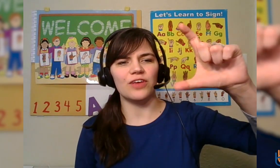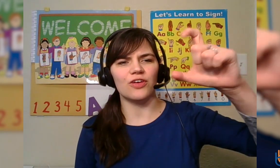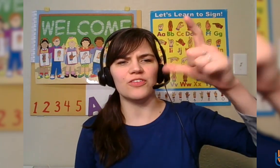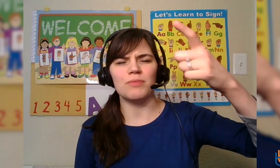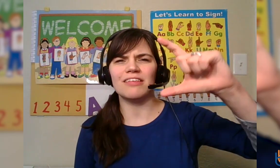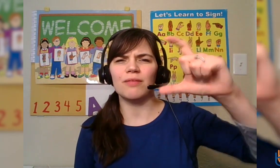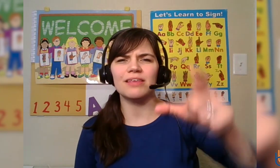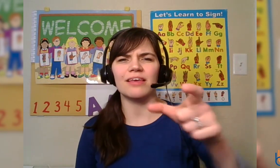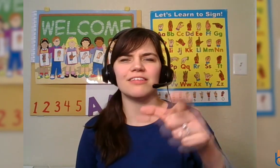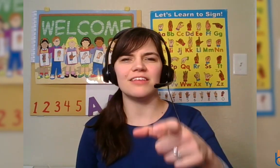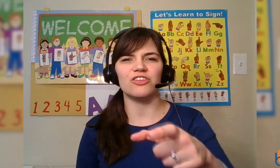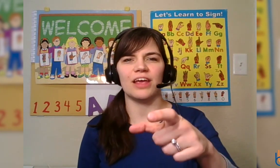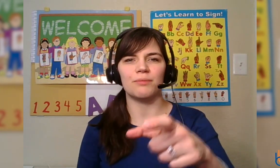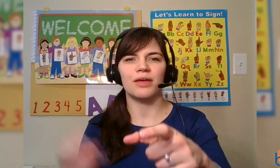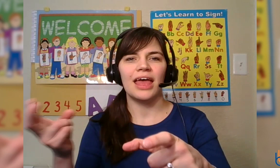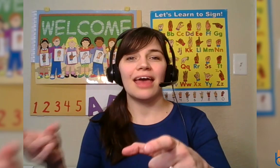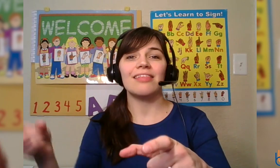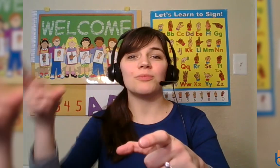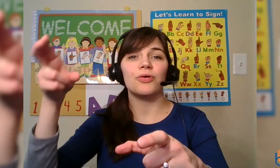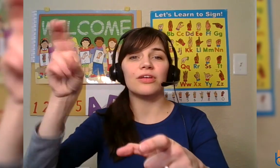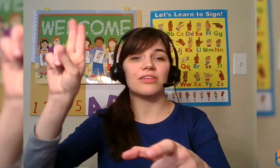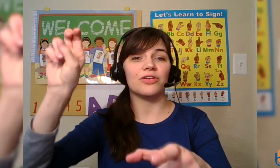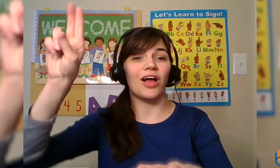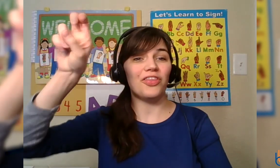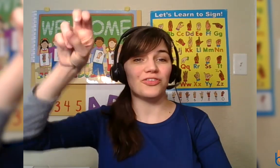fingers and make something like a C-shape, and then put your other two